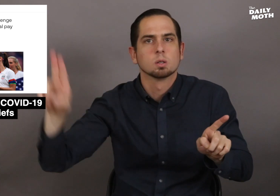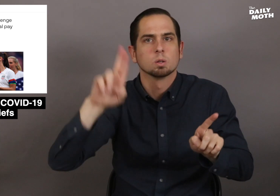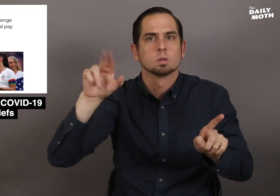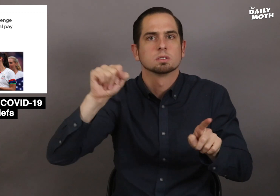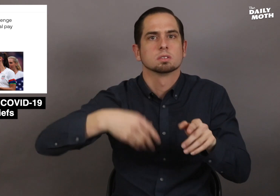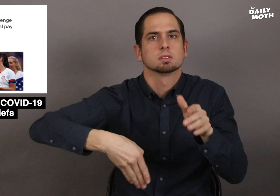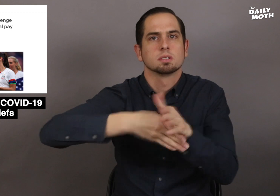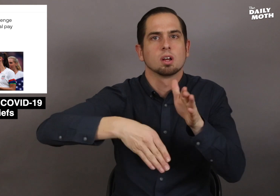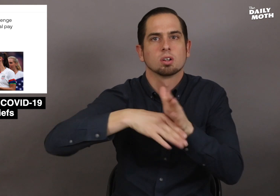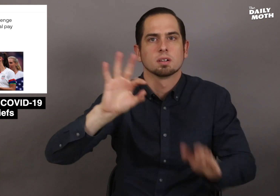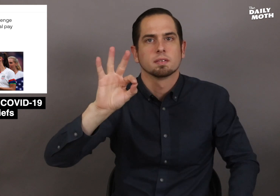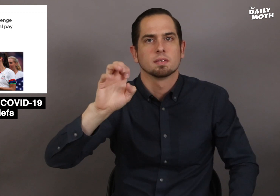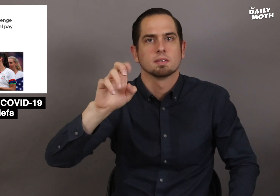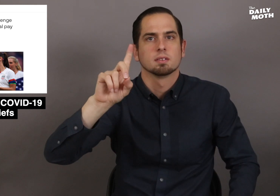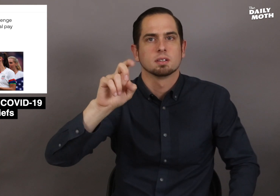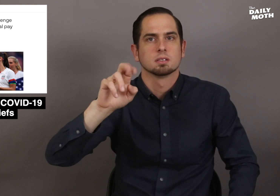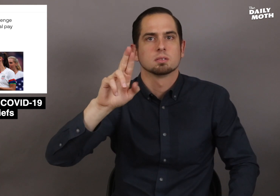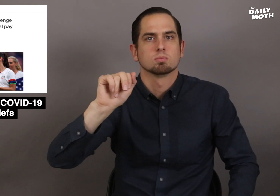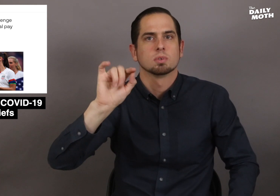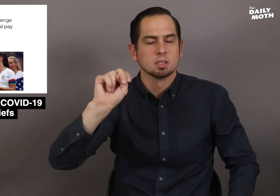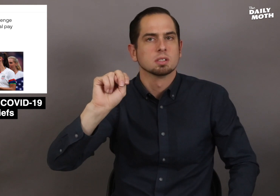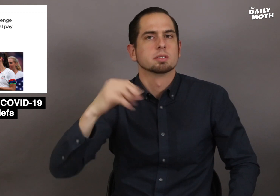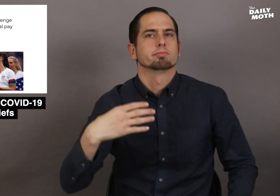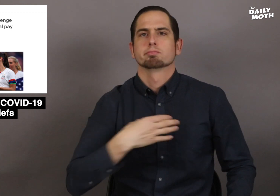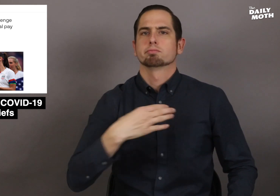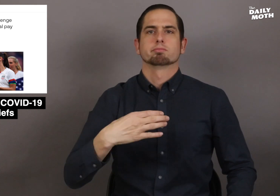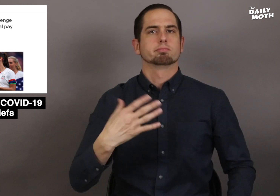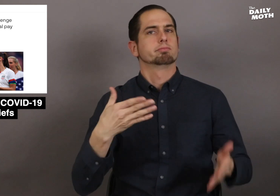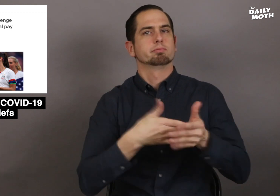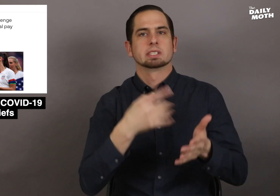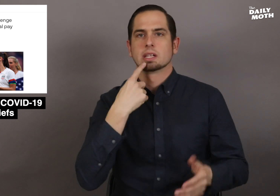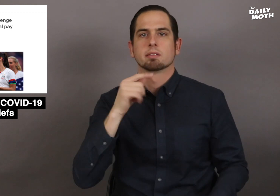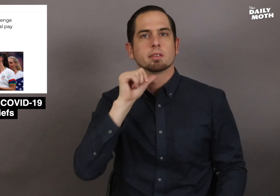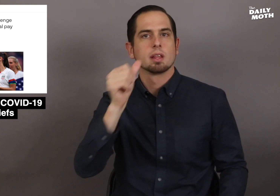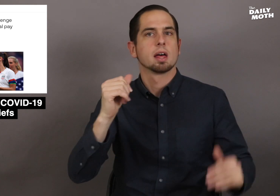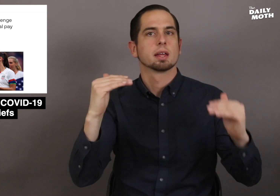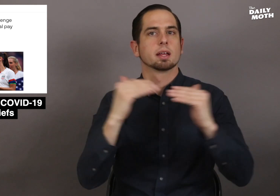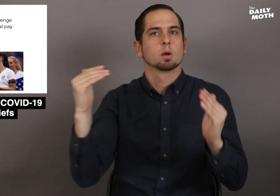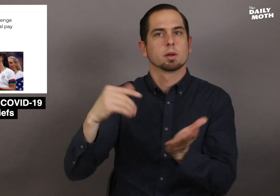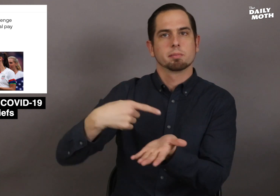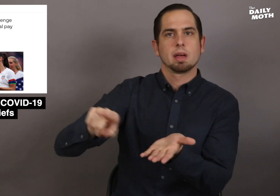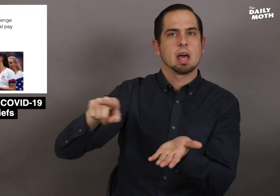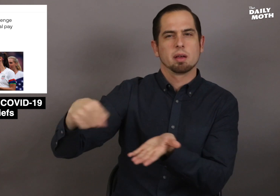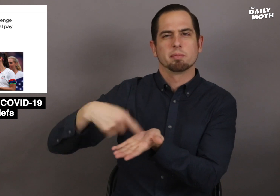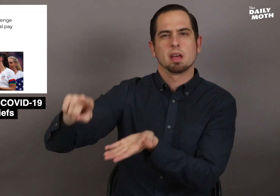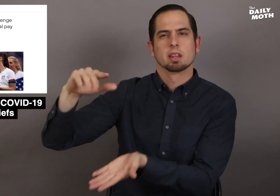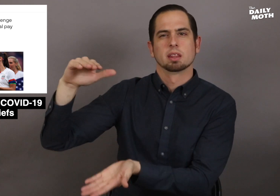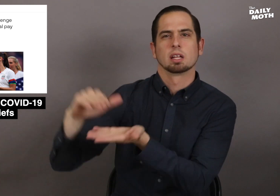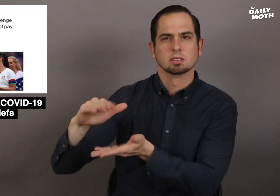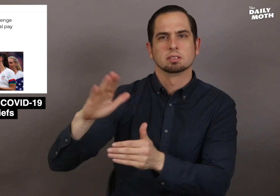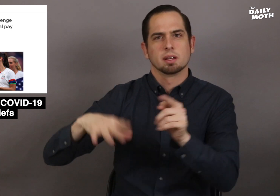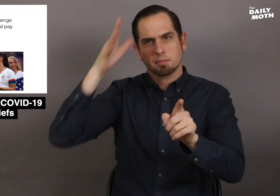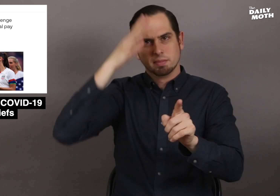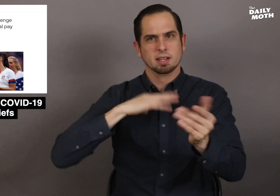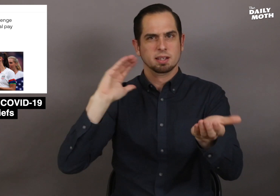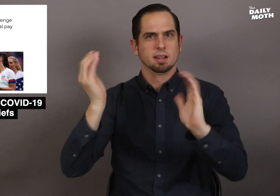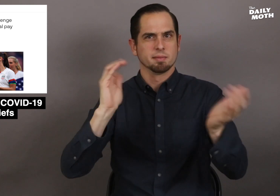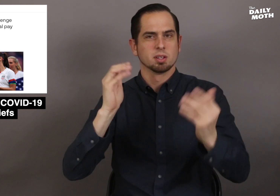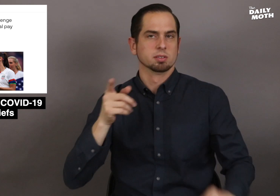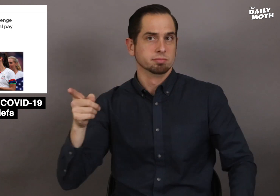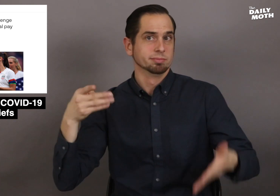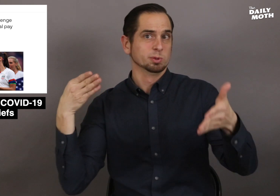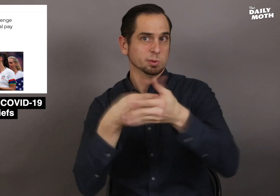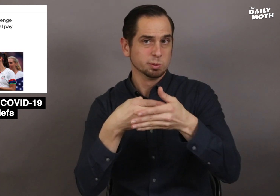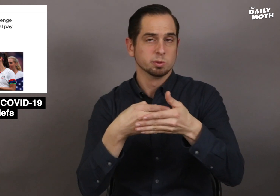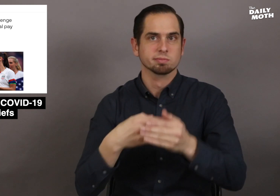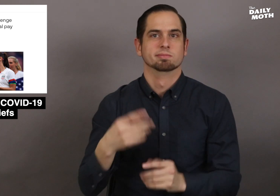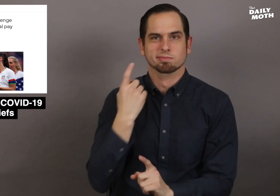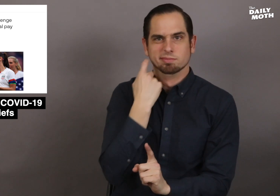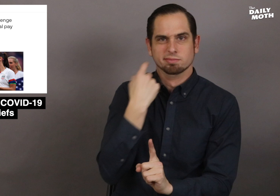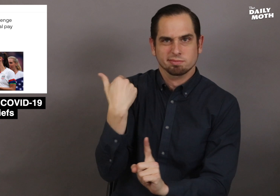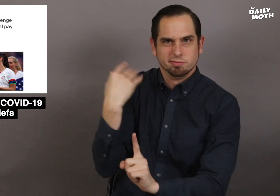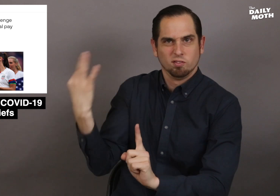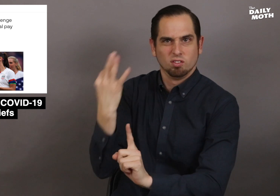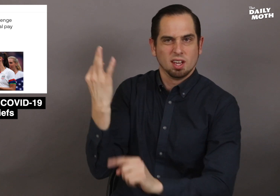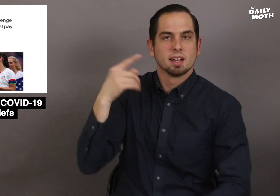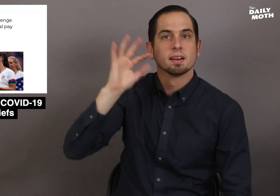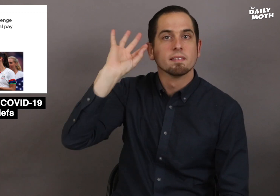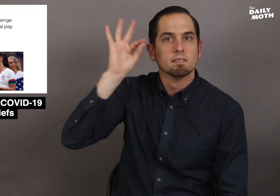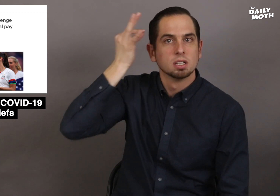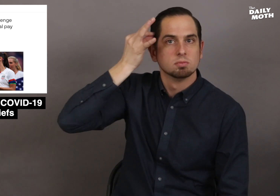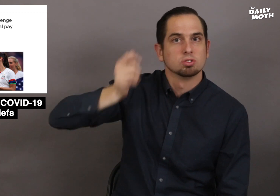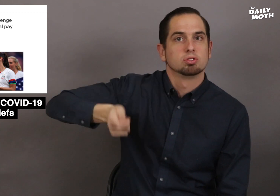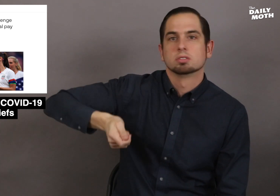the U.S. Soccer Federation for unequal pay was rejected